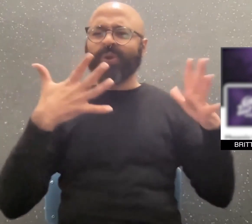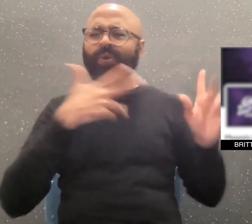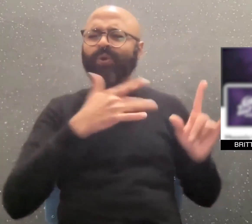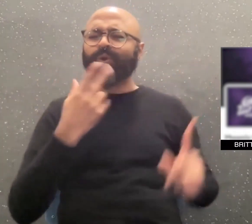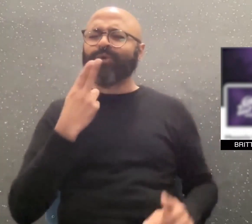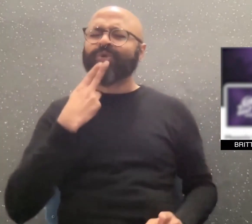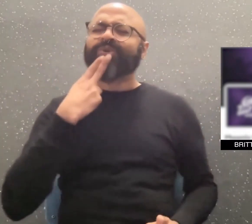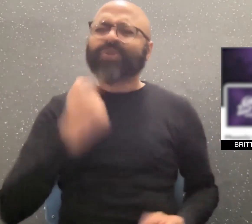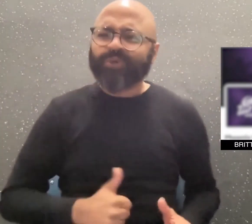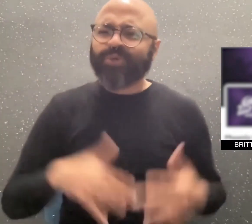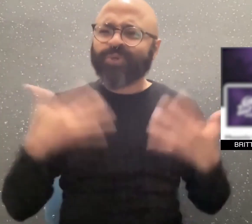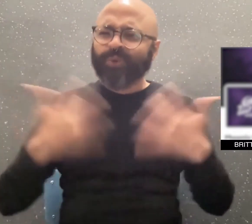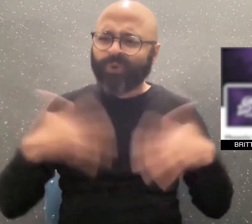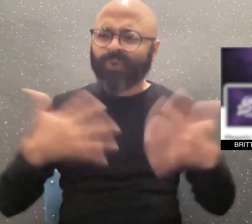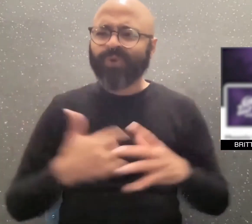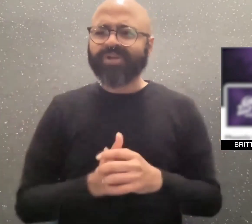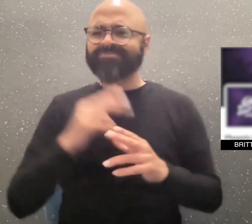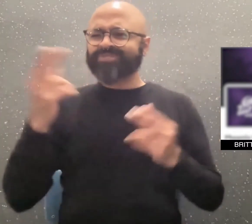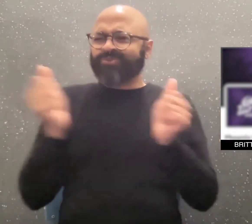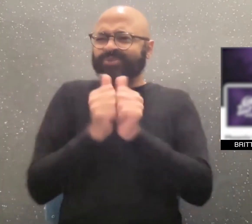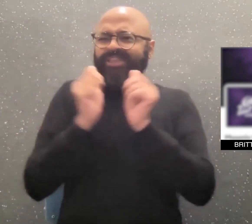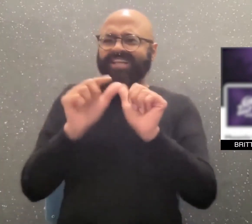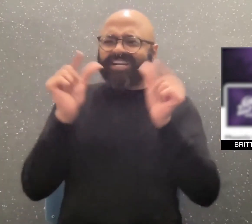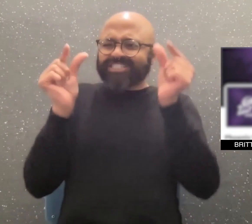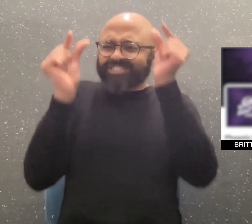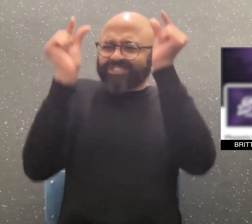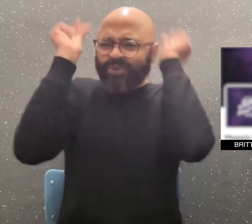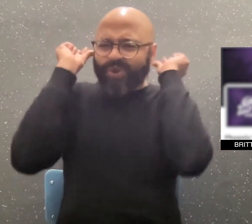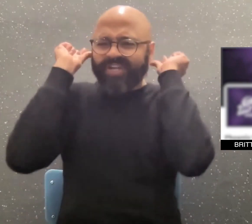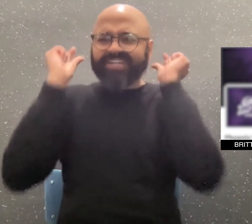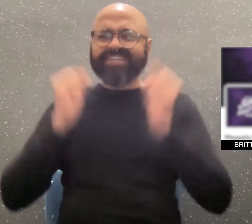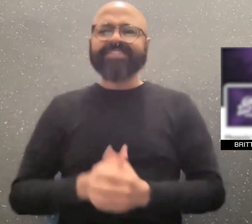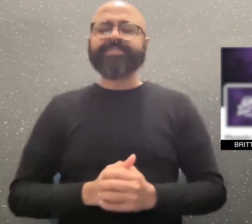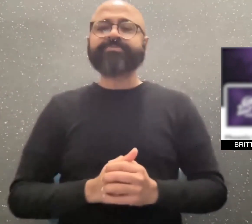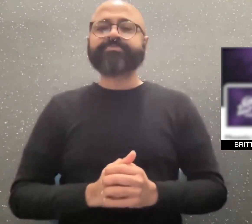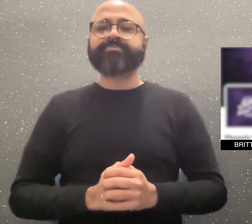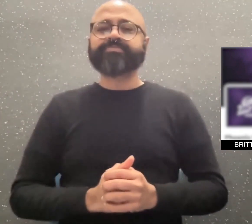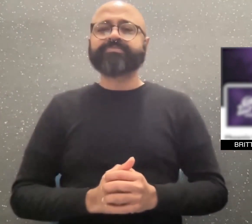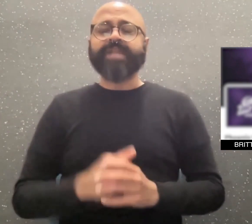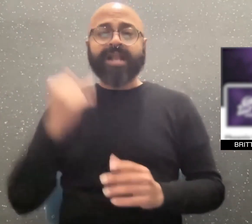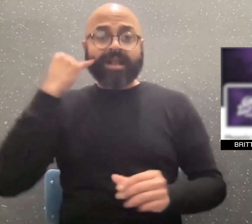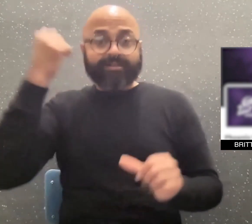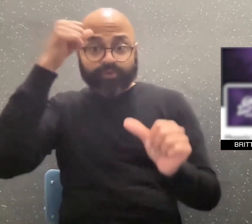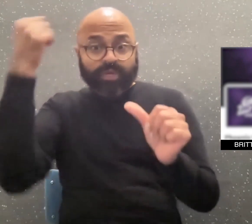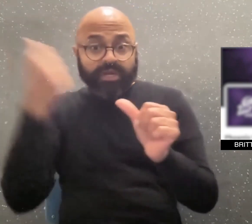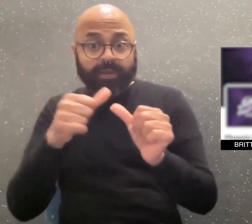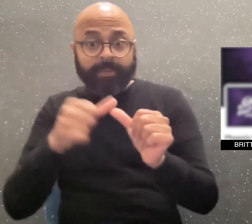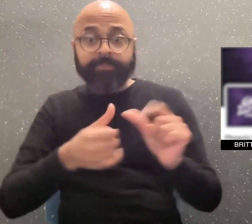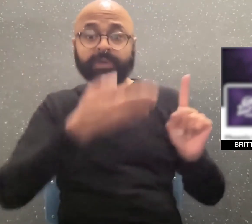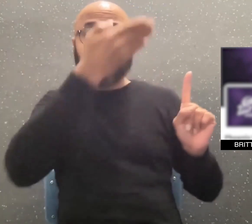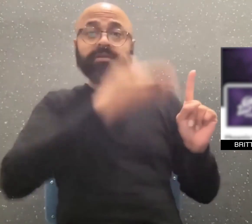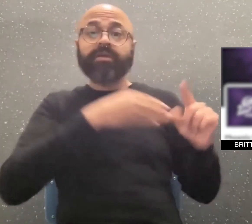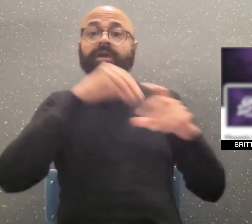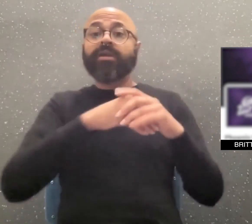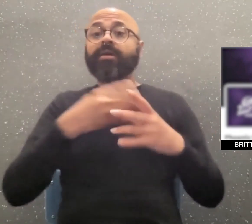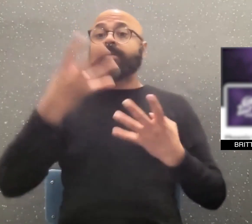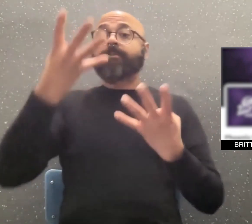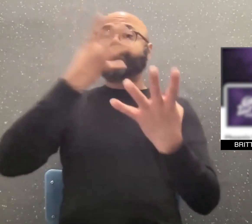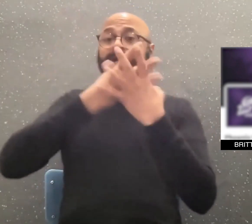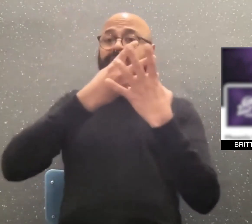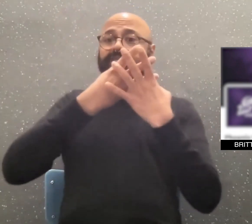dreadlocks have been cut off and she's rocking a cute short haircut if you remember Griner